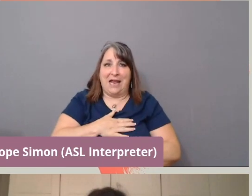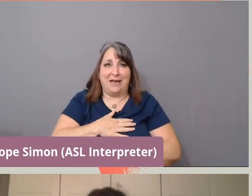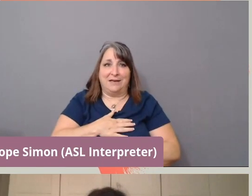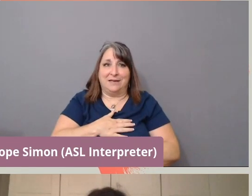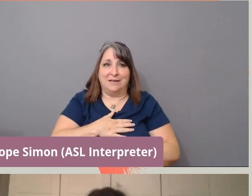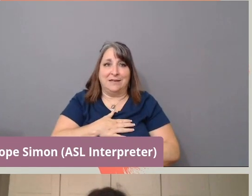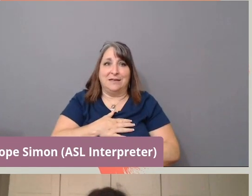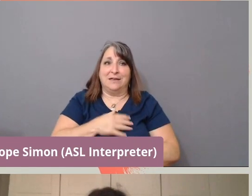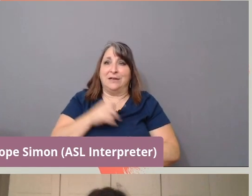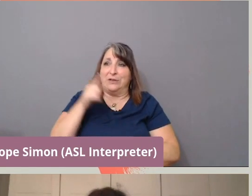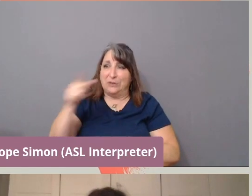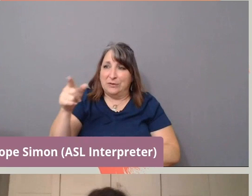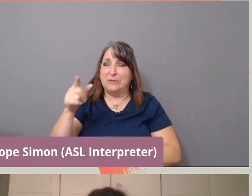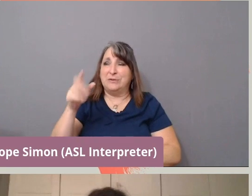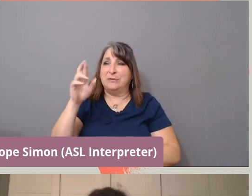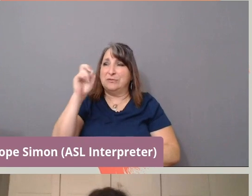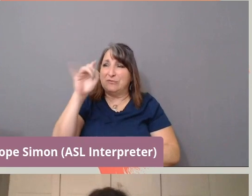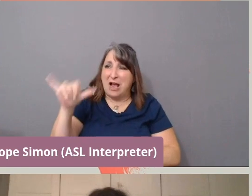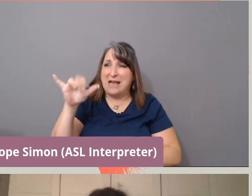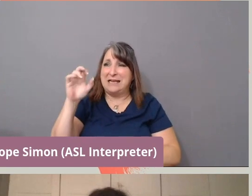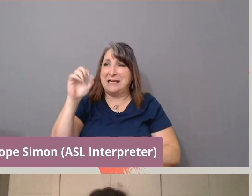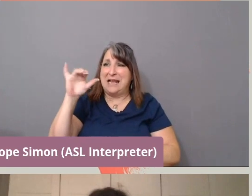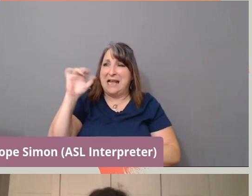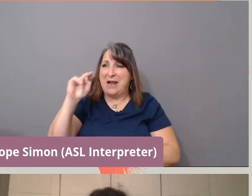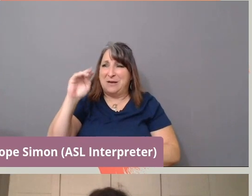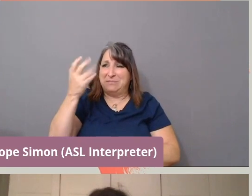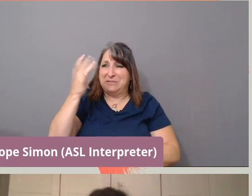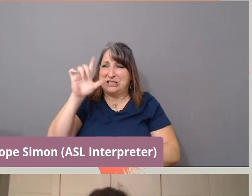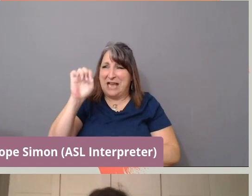and Michele, that perfection--